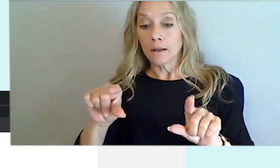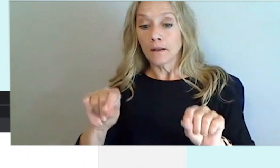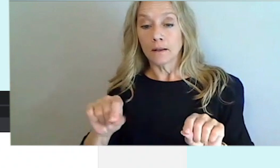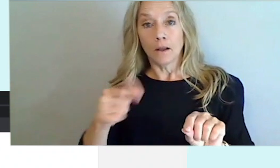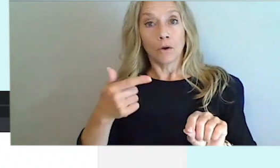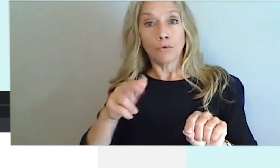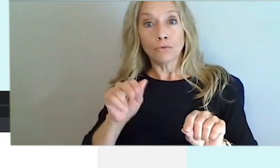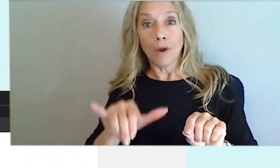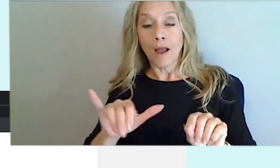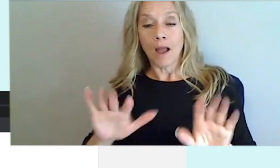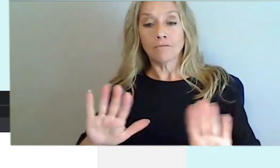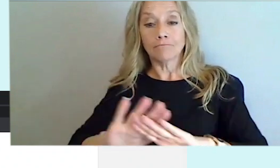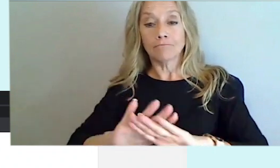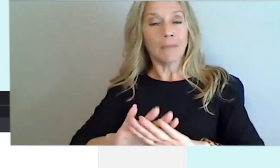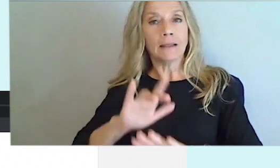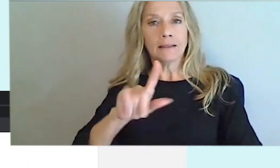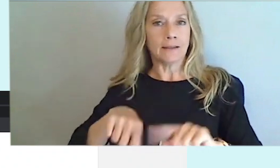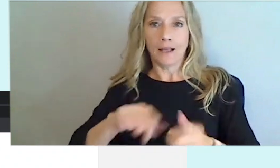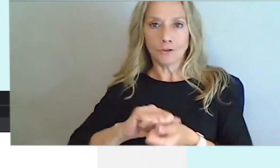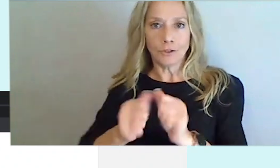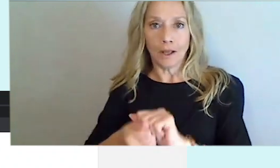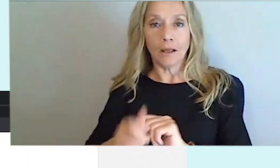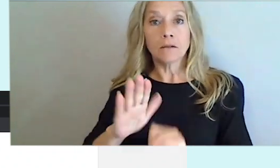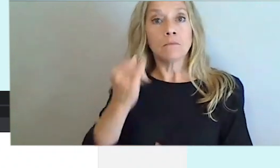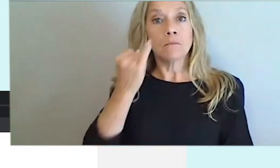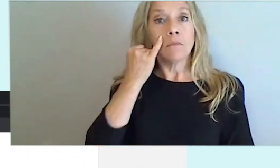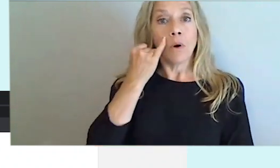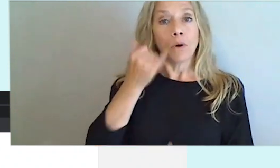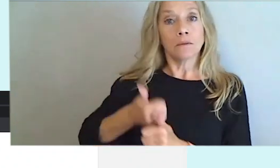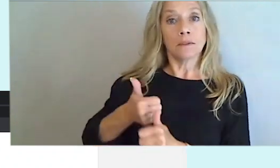If a member's name has changed, they must call TennCare Connect